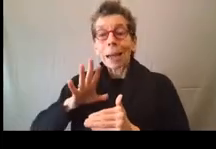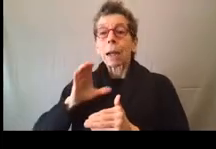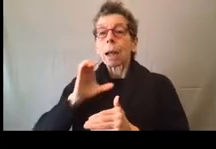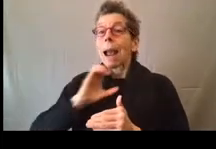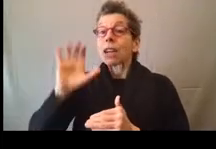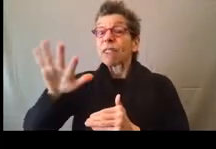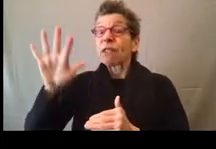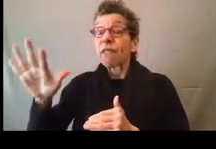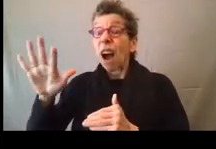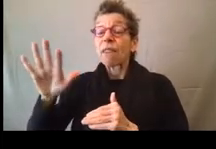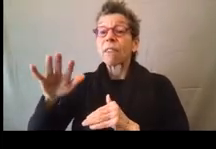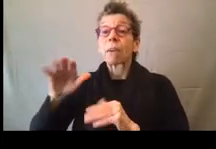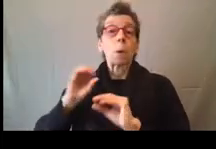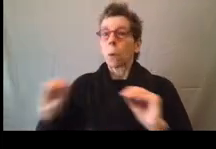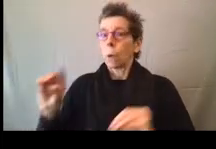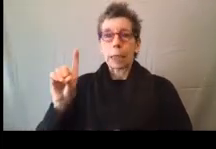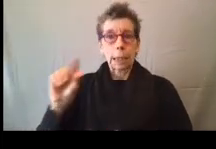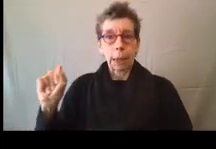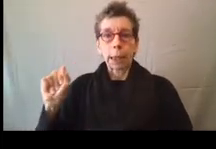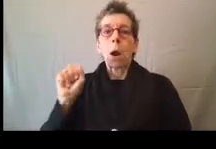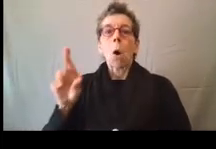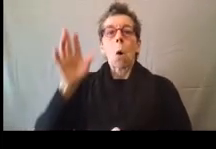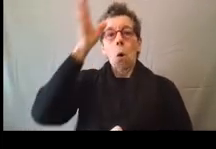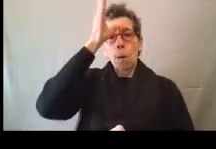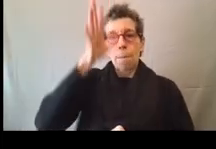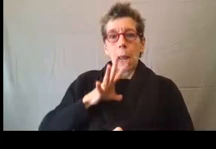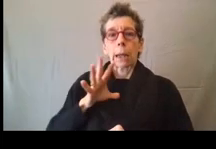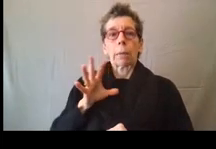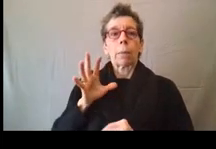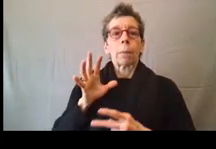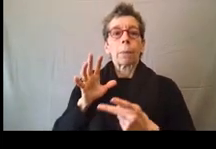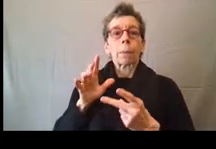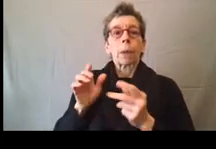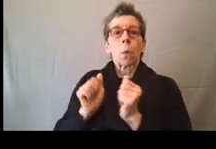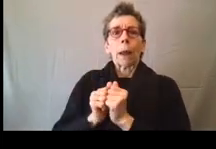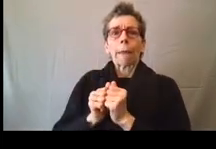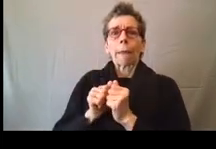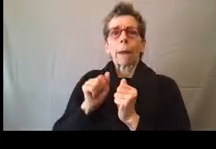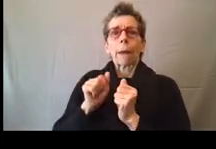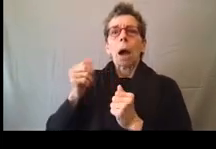people without a disability who are politically conservative and religious have higher automatic